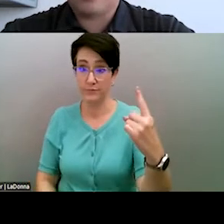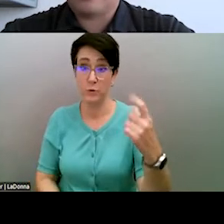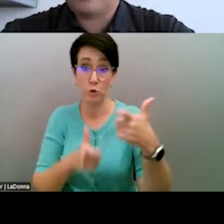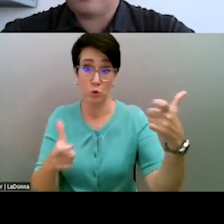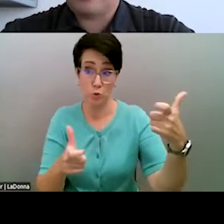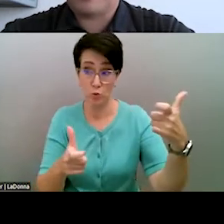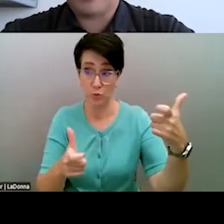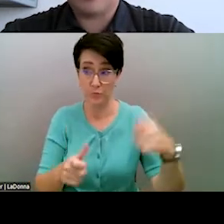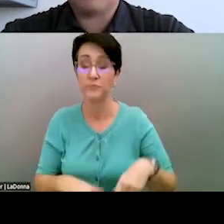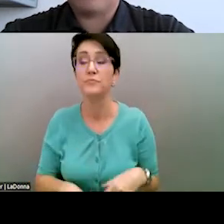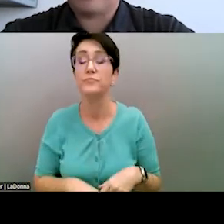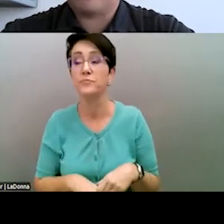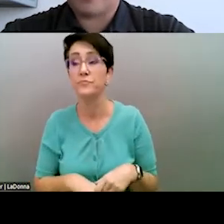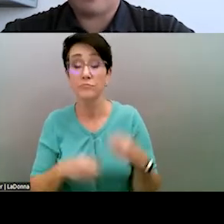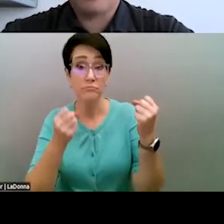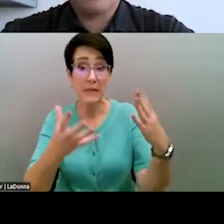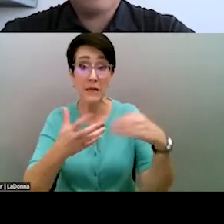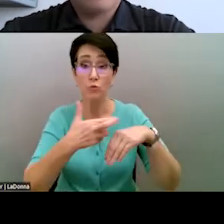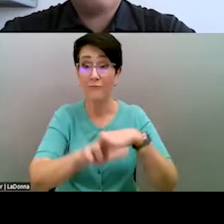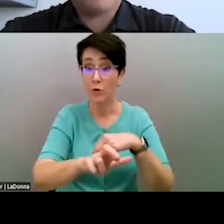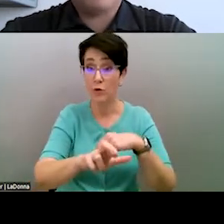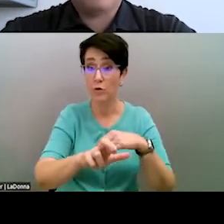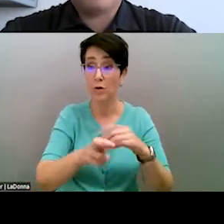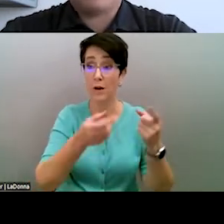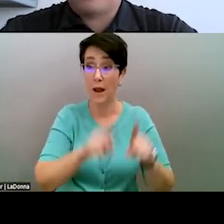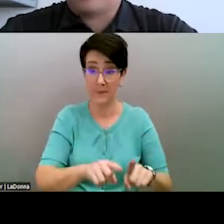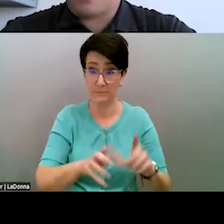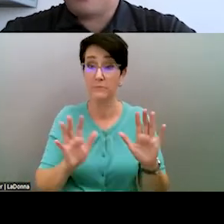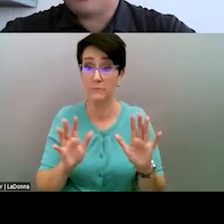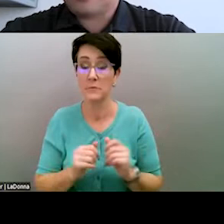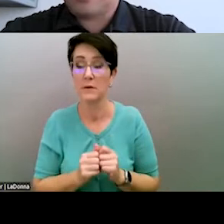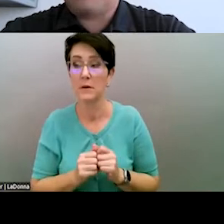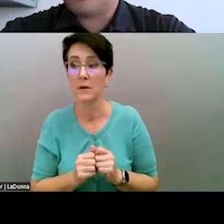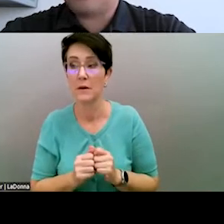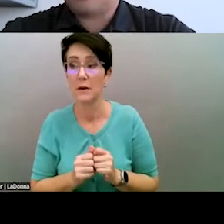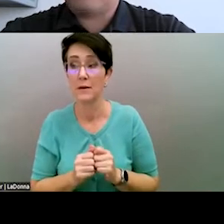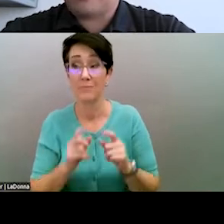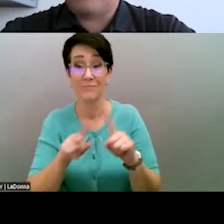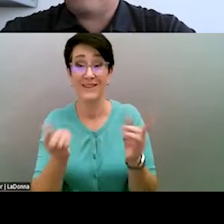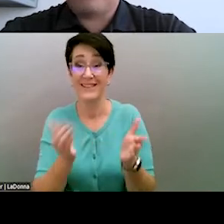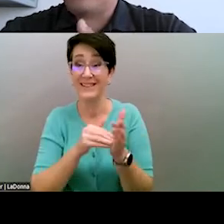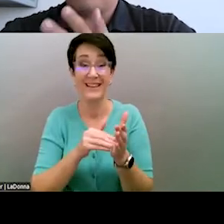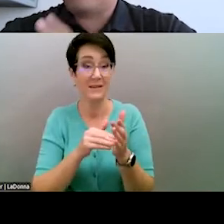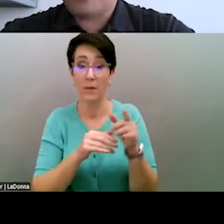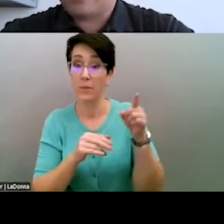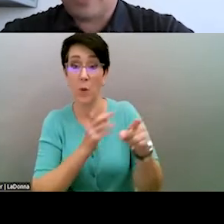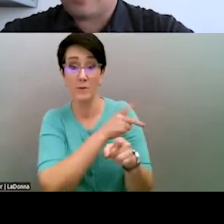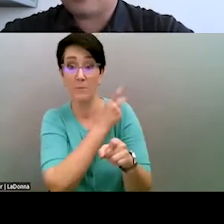A GOOD DEAL OF PATIENTS REFERRAL FROM THERE. THEIR PROBLEM IS PATIENTS ARE, OVERFLOWING THEIR ERs,